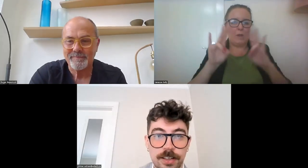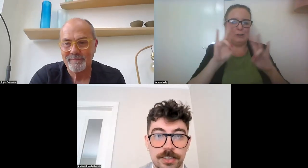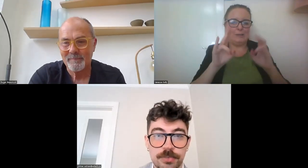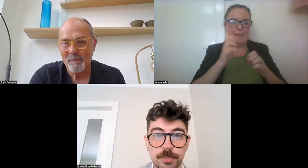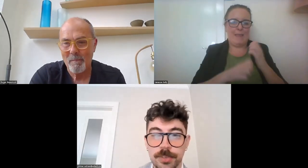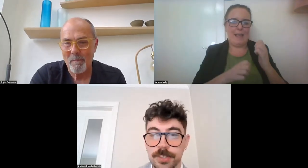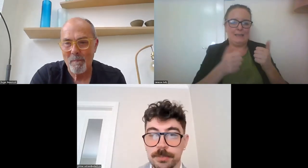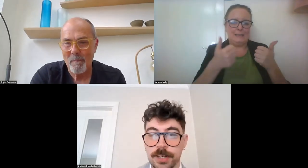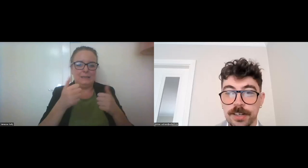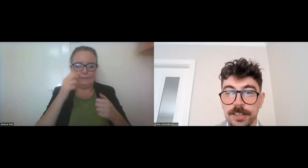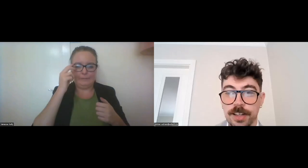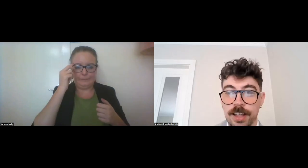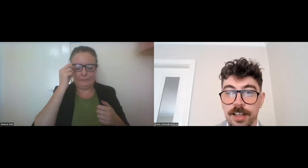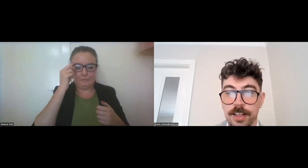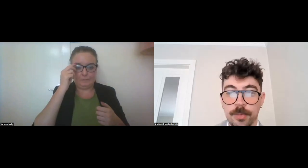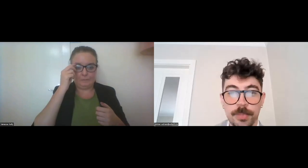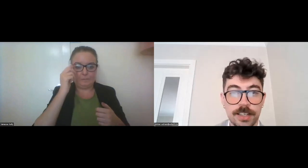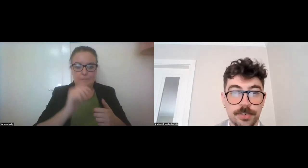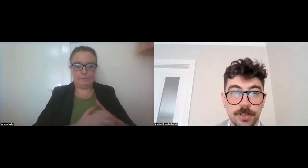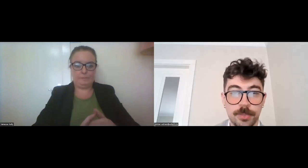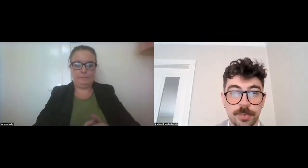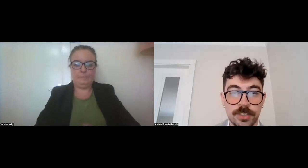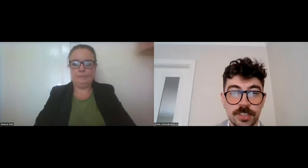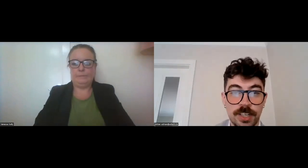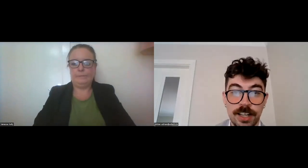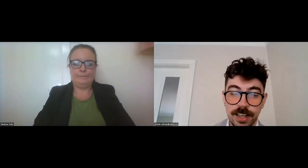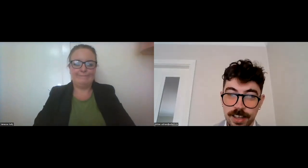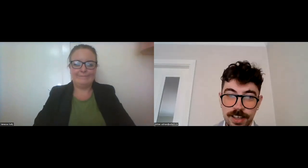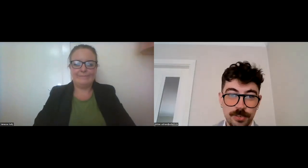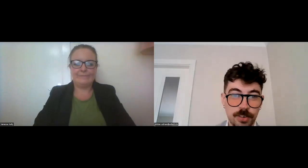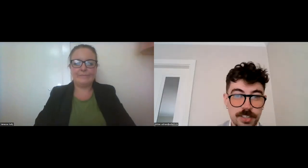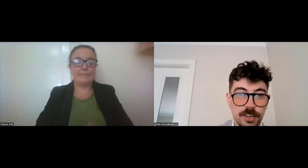I'll just remove the spotlight. Thanks very much again, Roger.